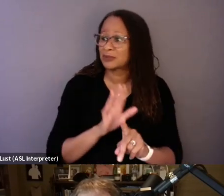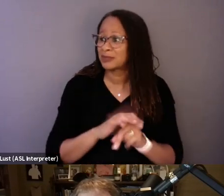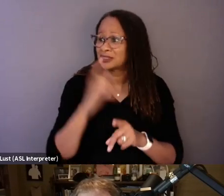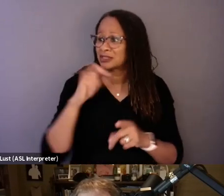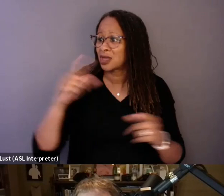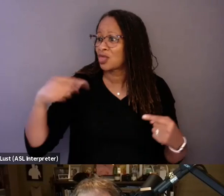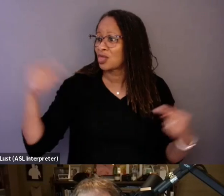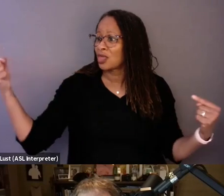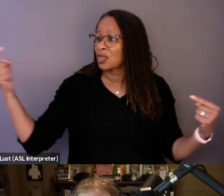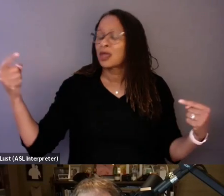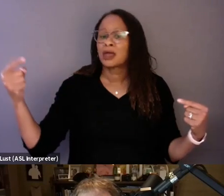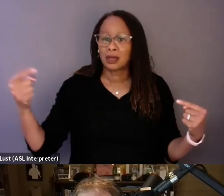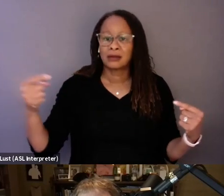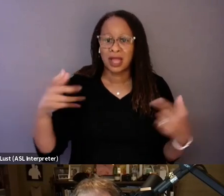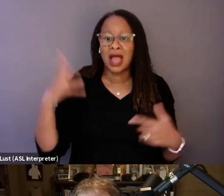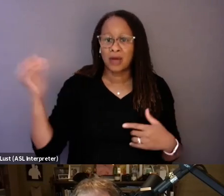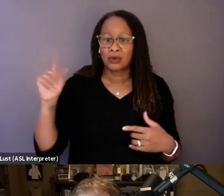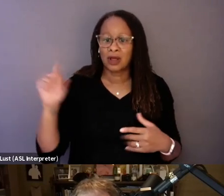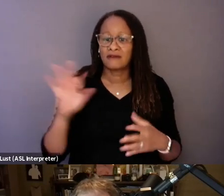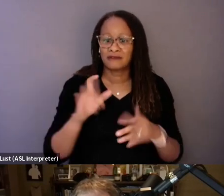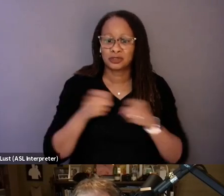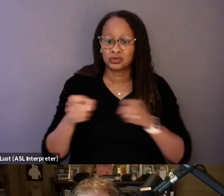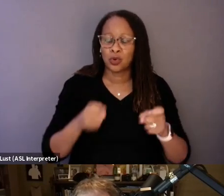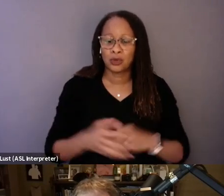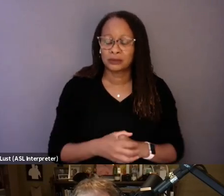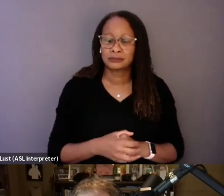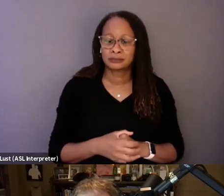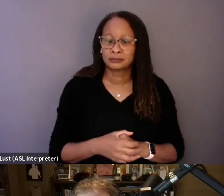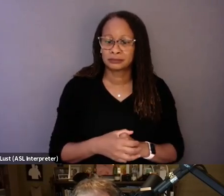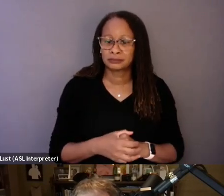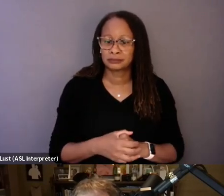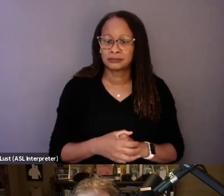And in that regard the cautionary tale is there.